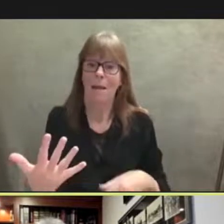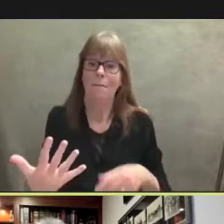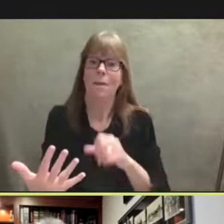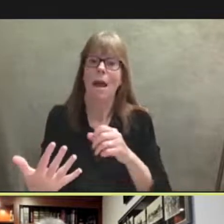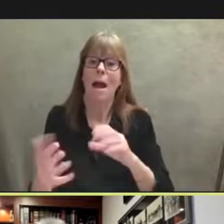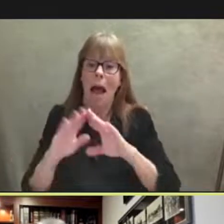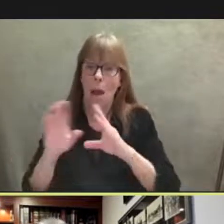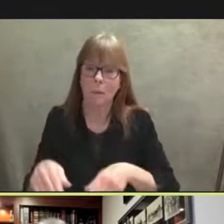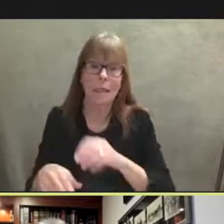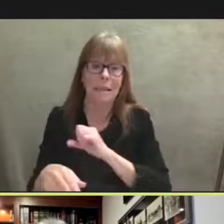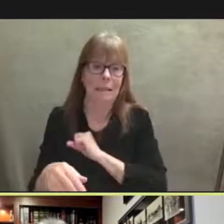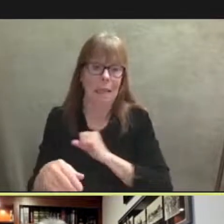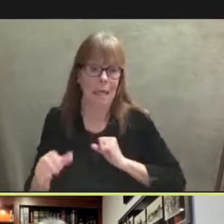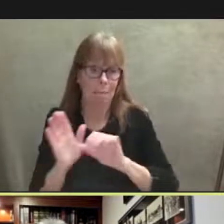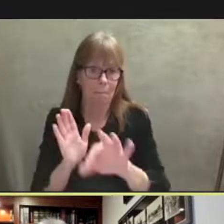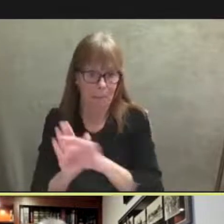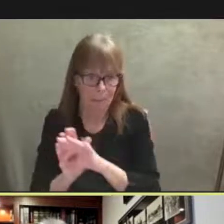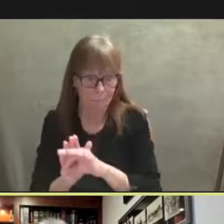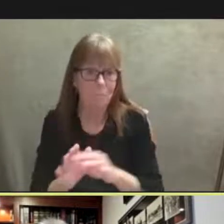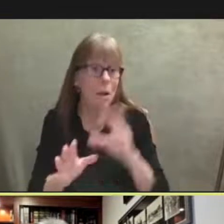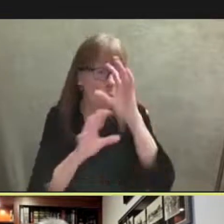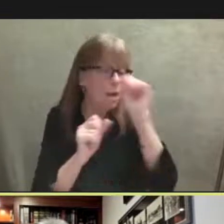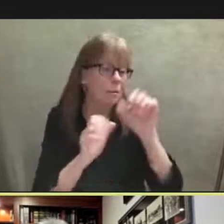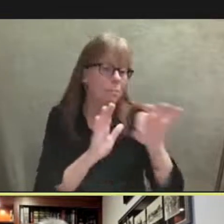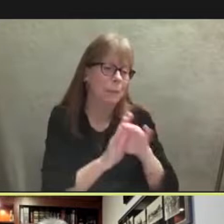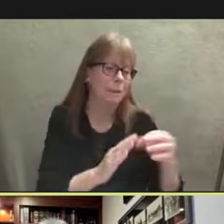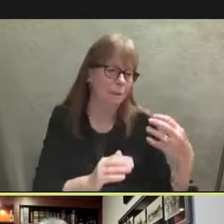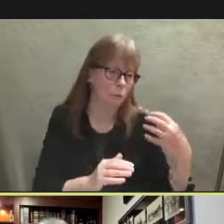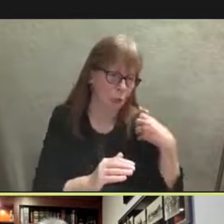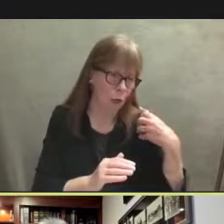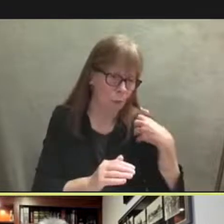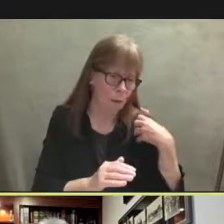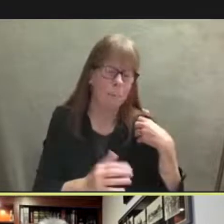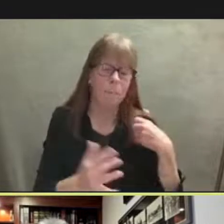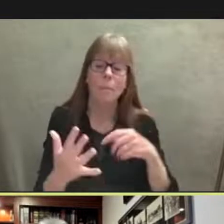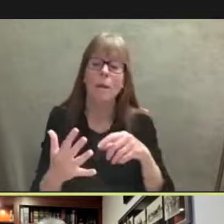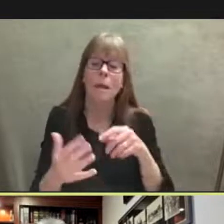president appoints a chairman. Each council member is appointed for an initial 3-year term,